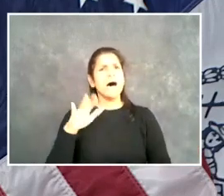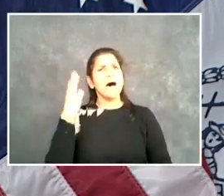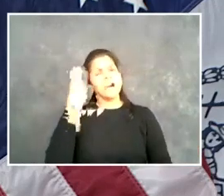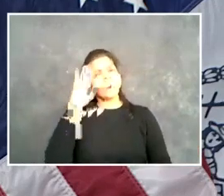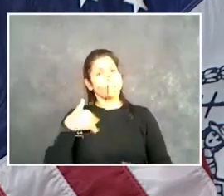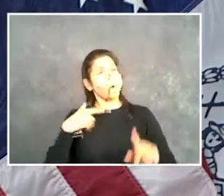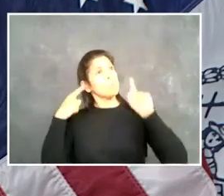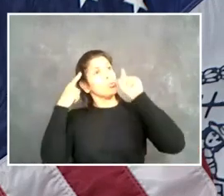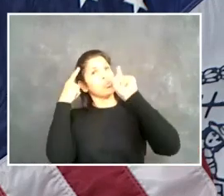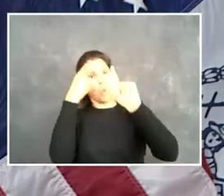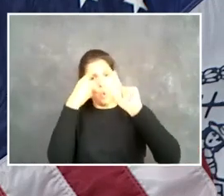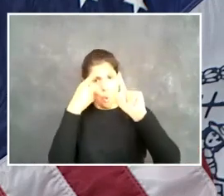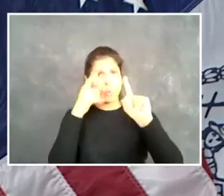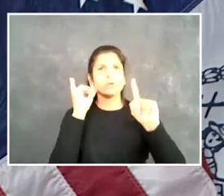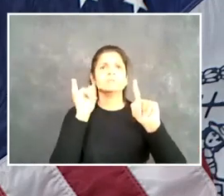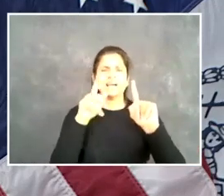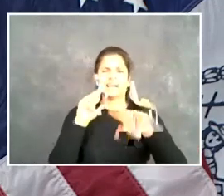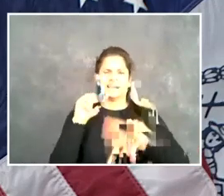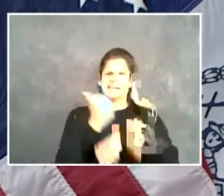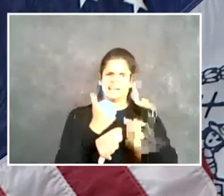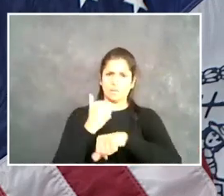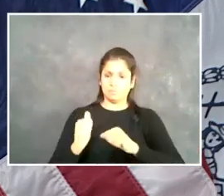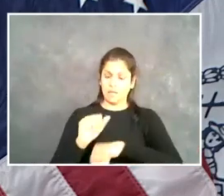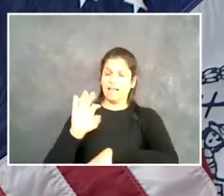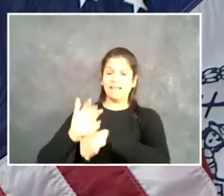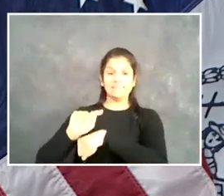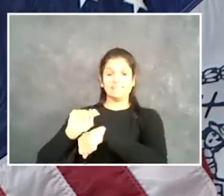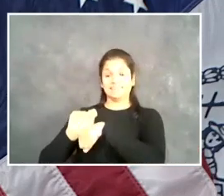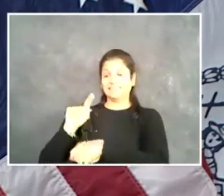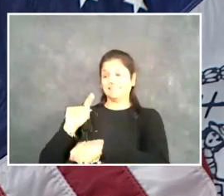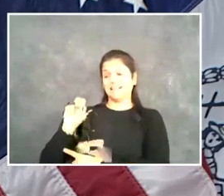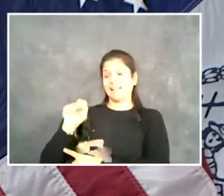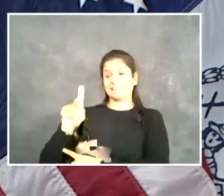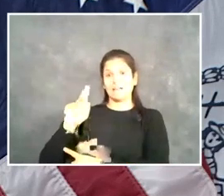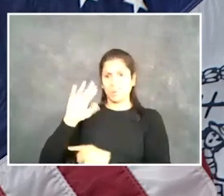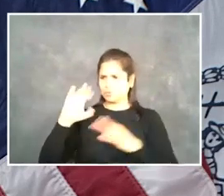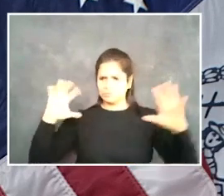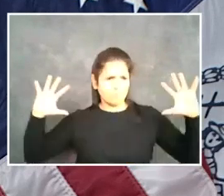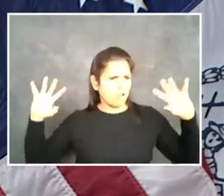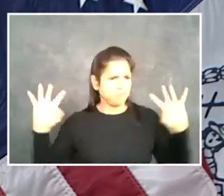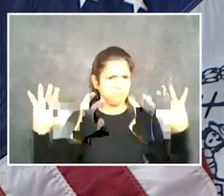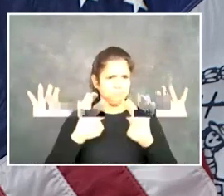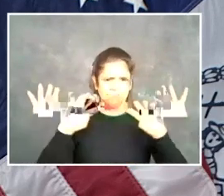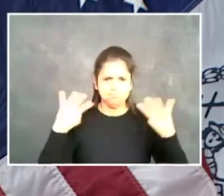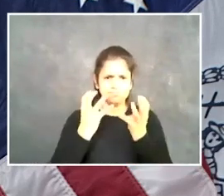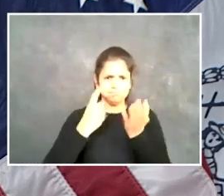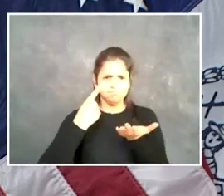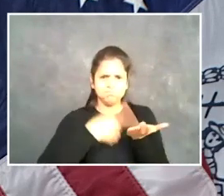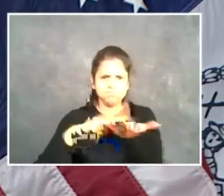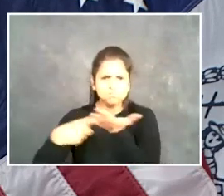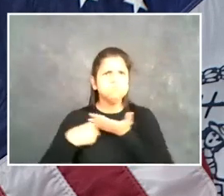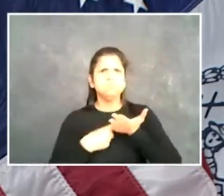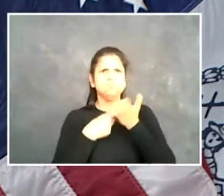ENSURE THAT ALL CITY AGENCIES MAX MALLLY ADDRESS DISPARITY.